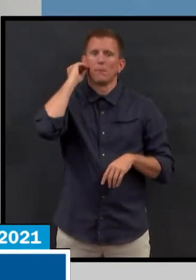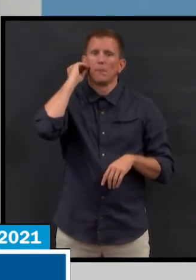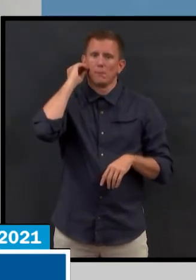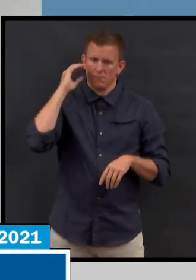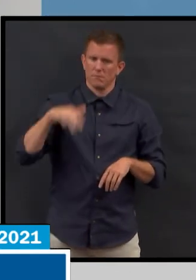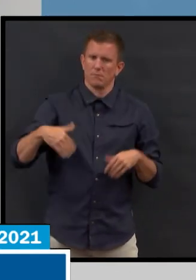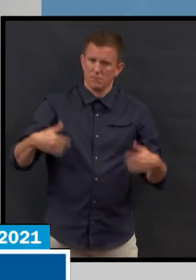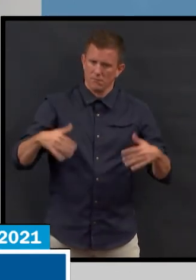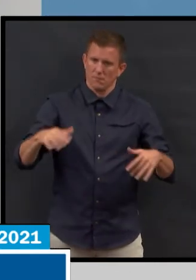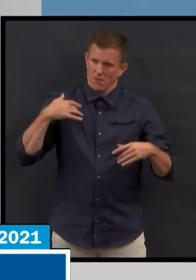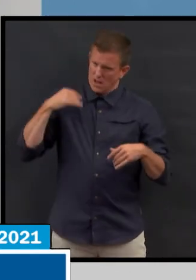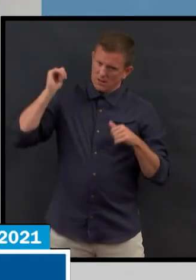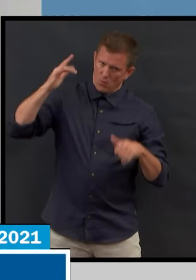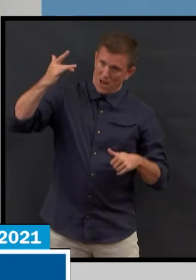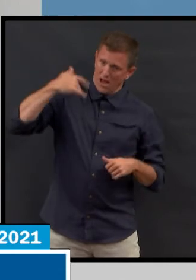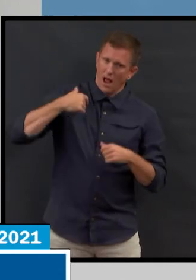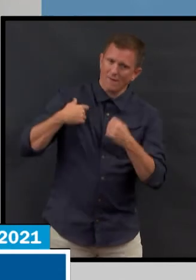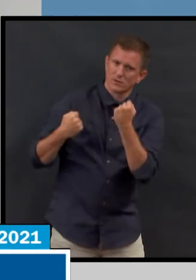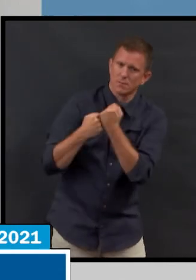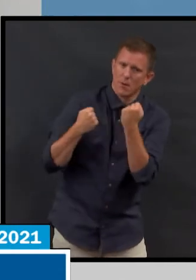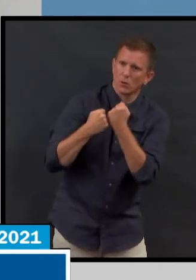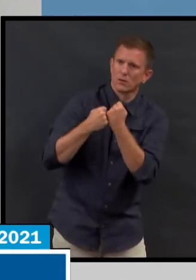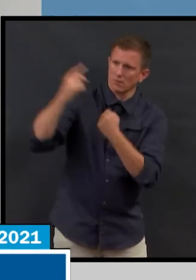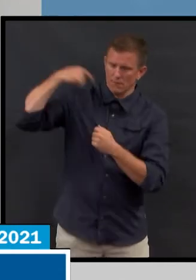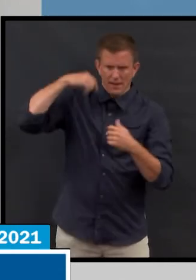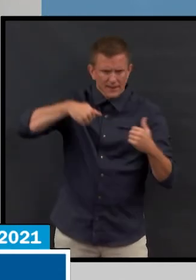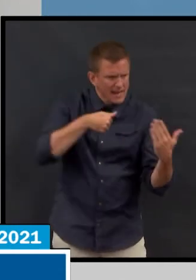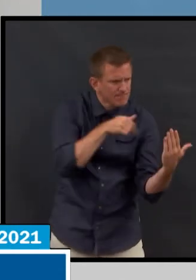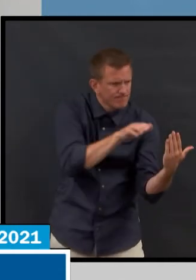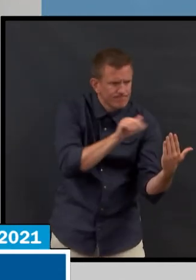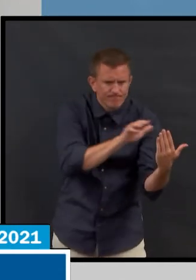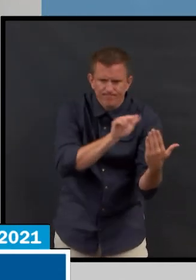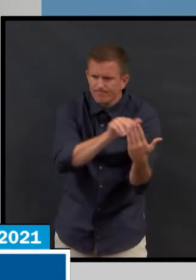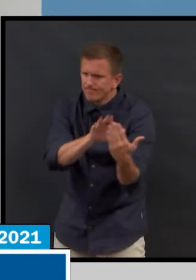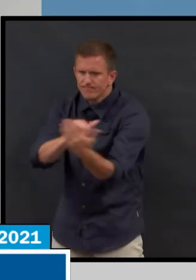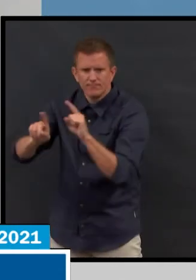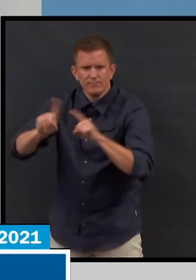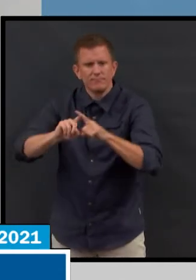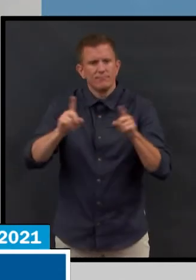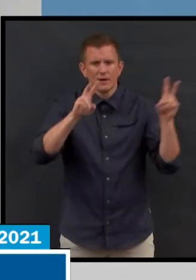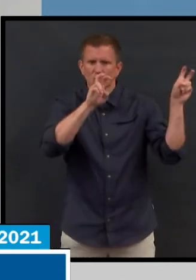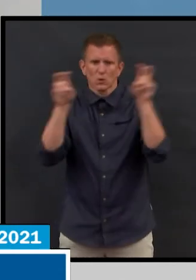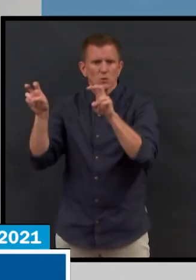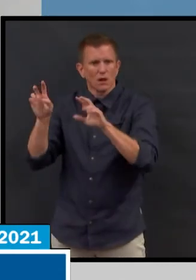issues so we want to continue that you're going to see more from us on supportive housing we recently